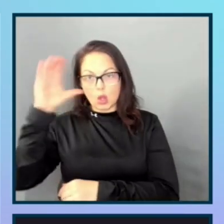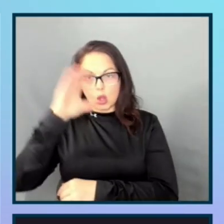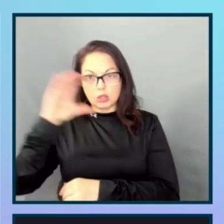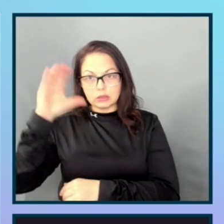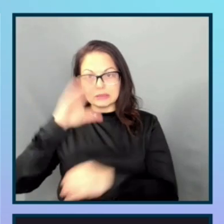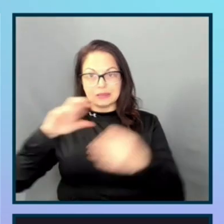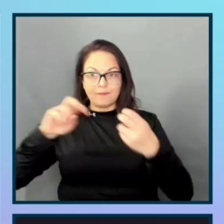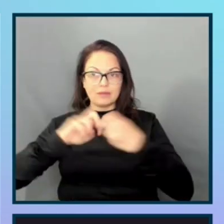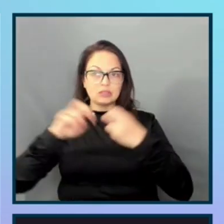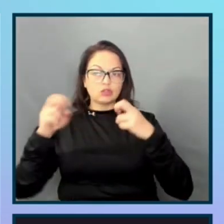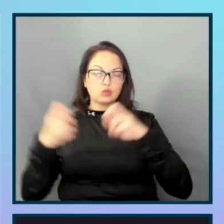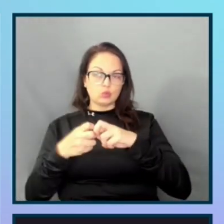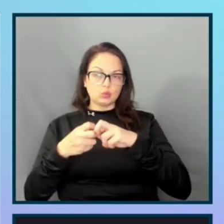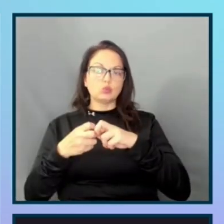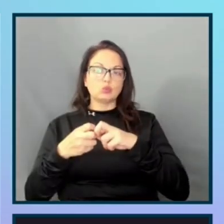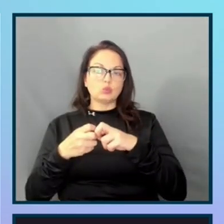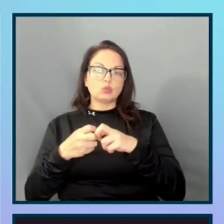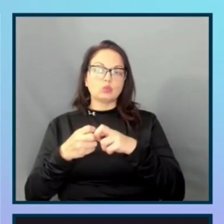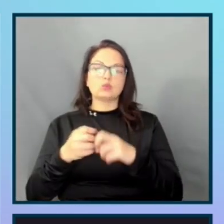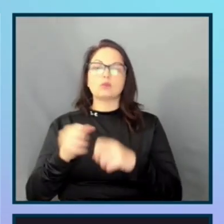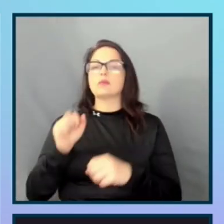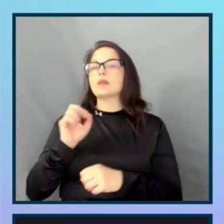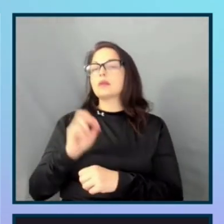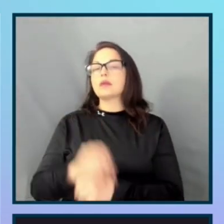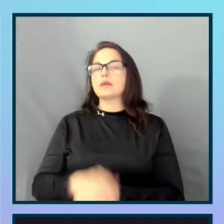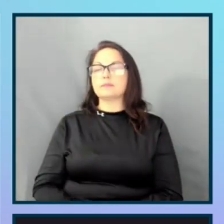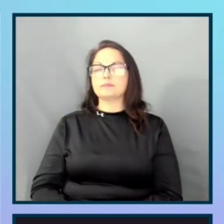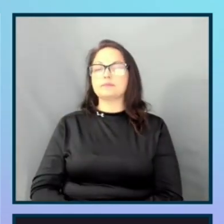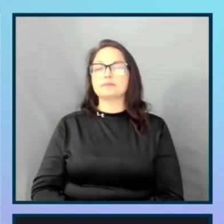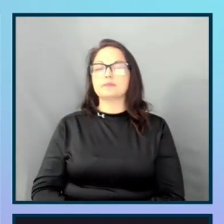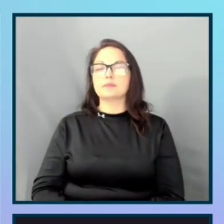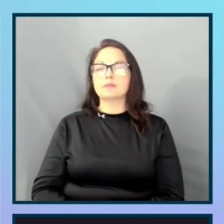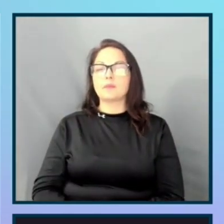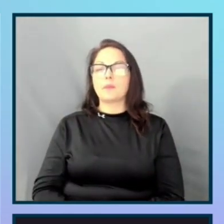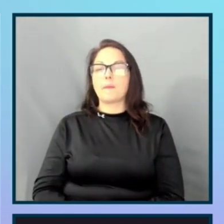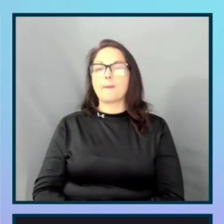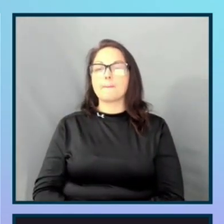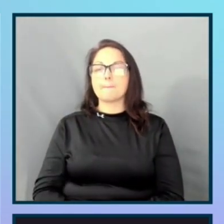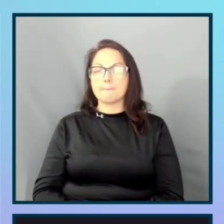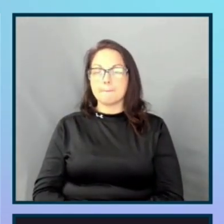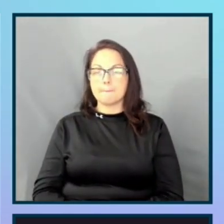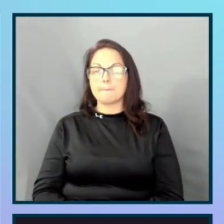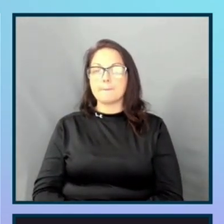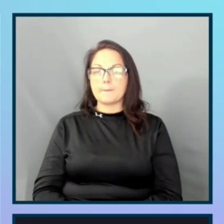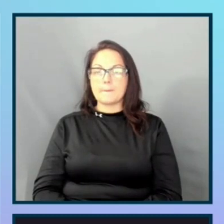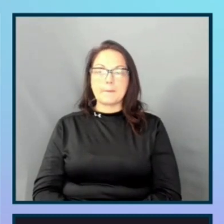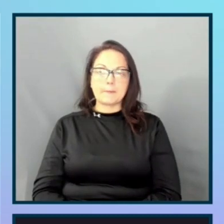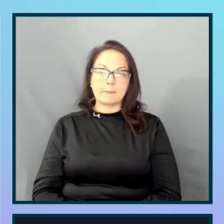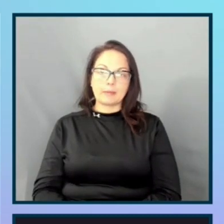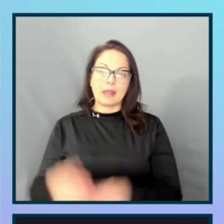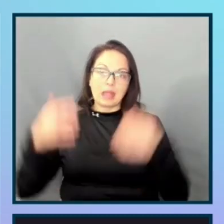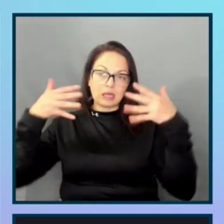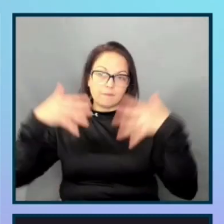will be placed in a bucket of motor issues. And unfortunately this does kind of bias